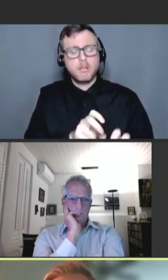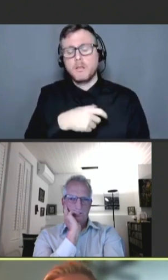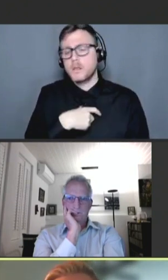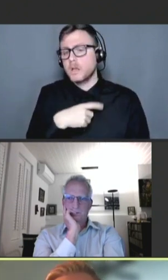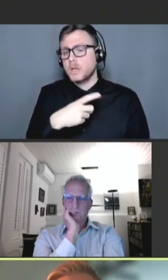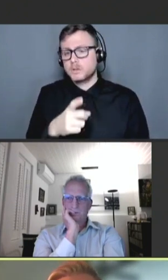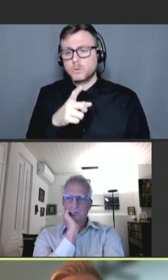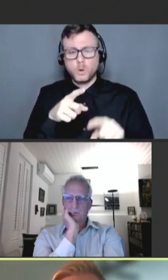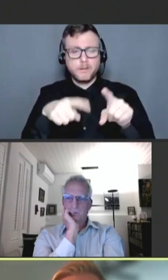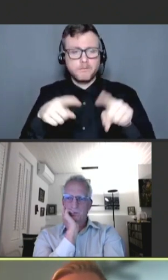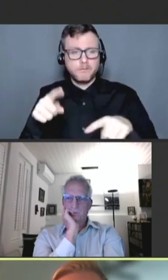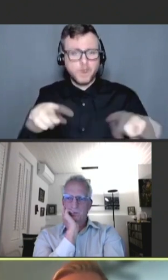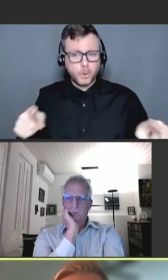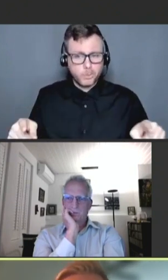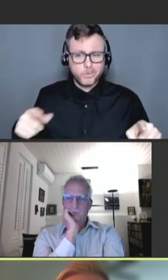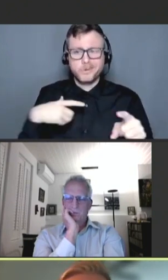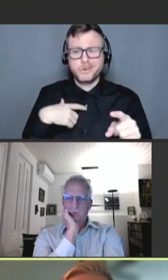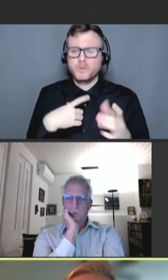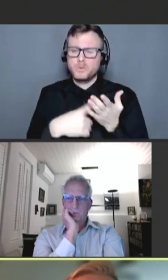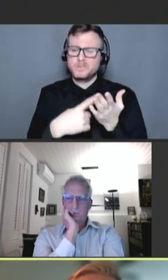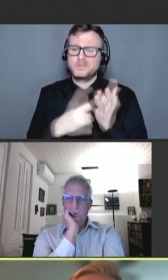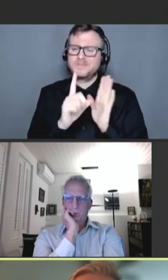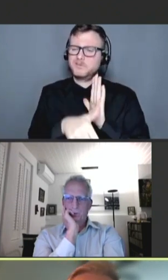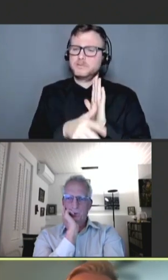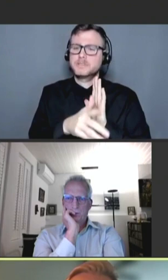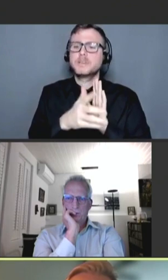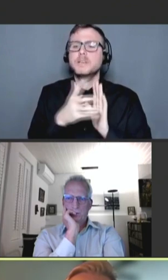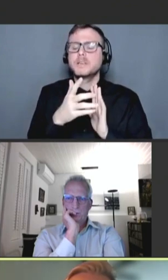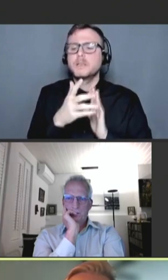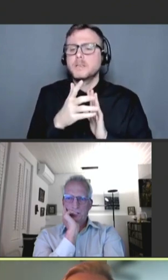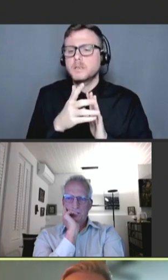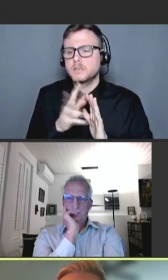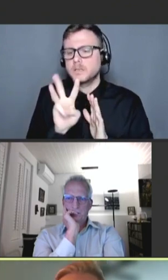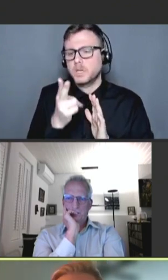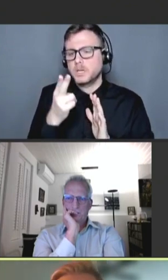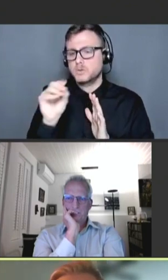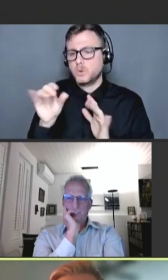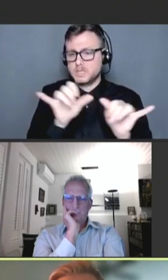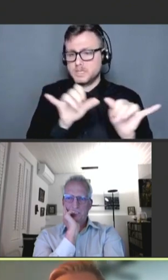as we'll talk about a little bit later. You know, there is the WHO standard, but that's not been